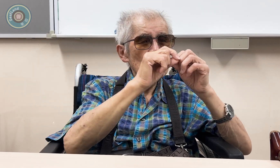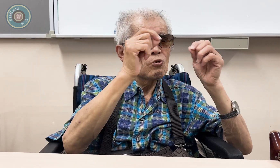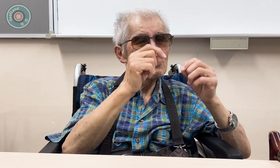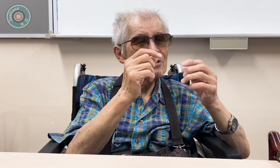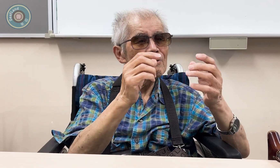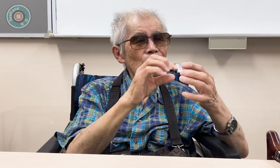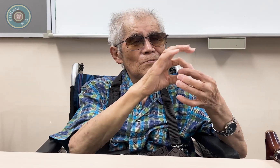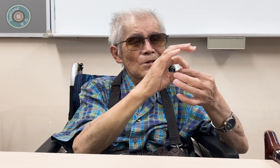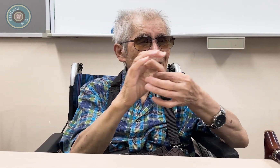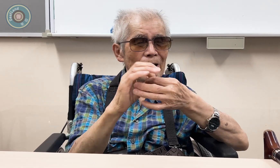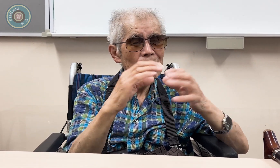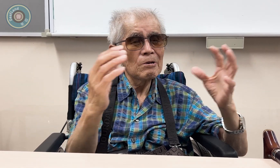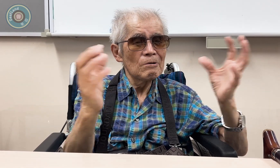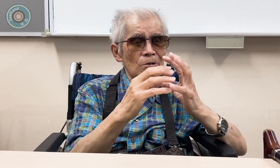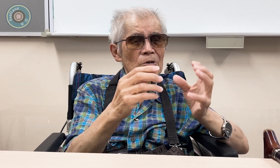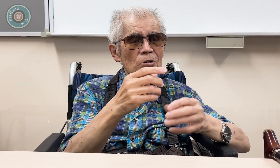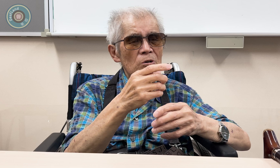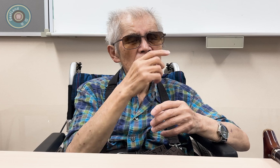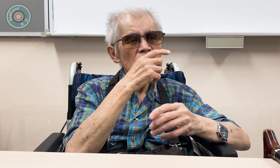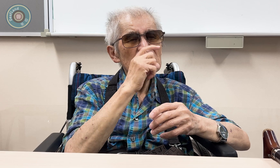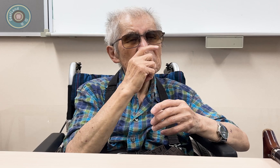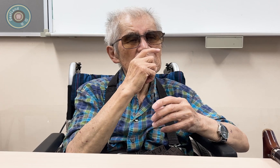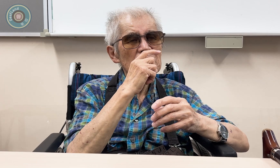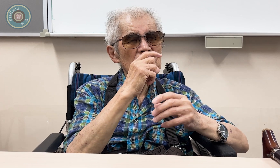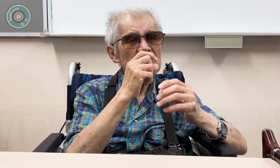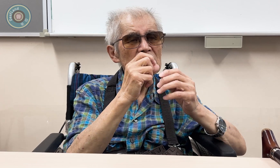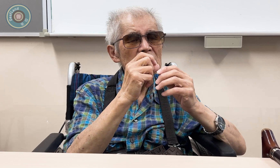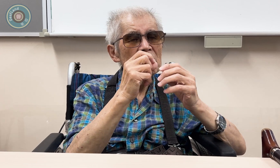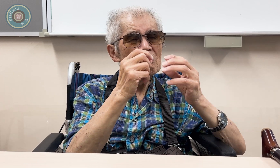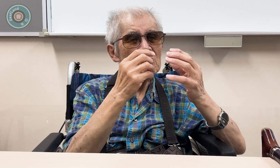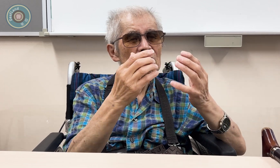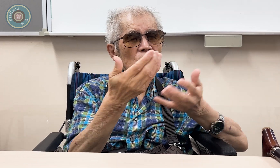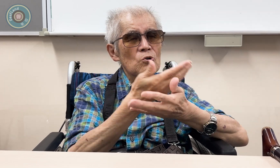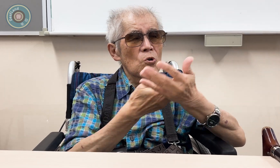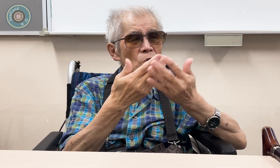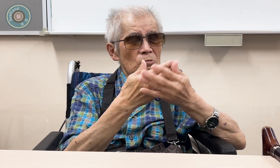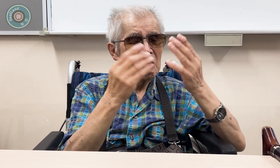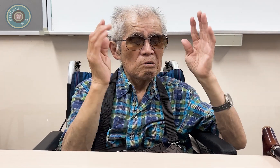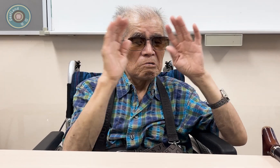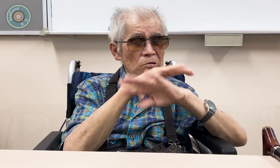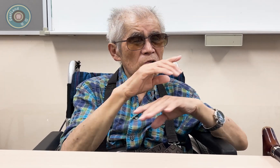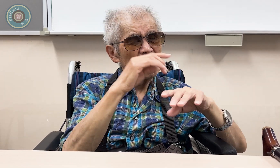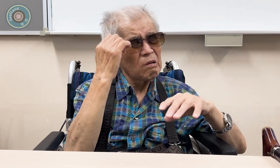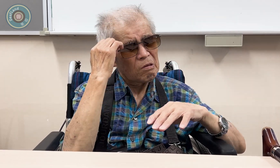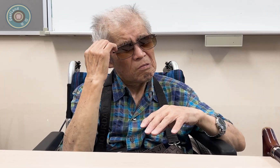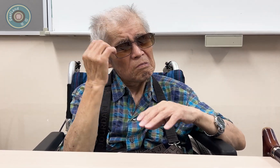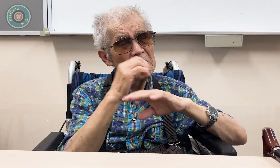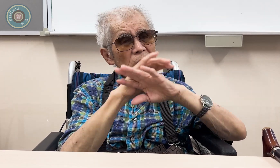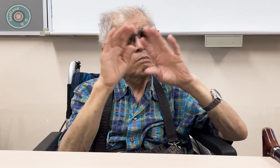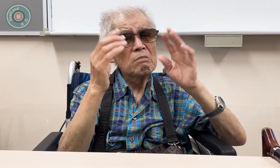We met at an alumni meeting and stayed up late